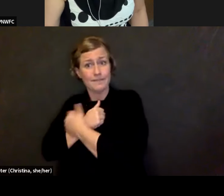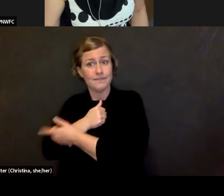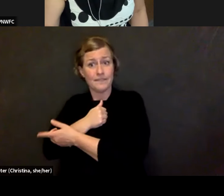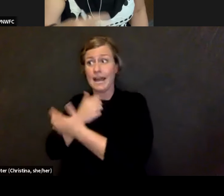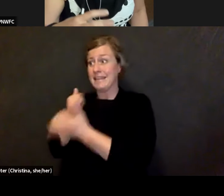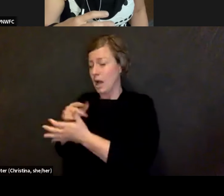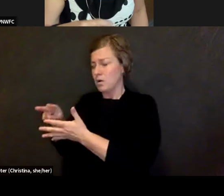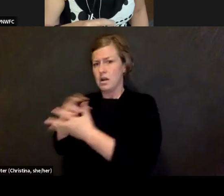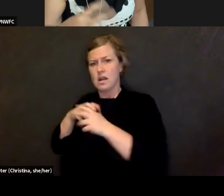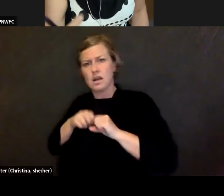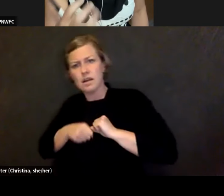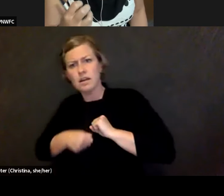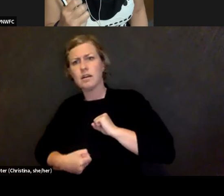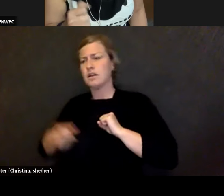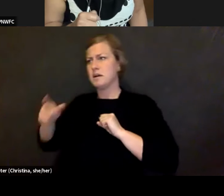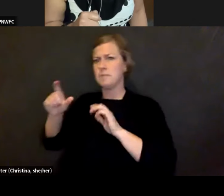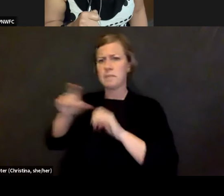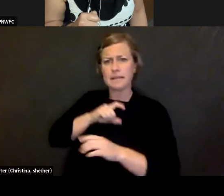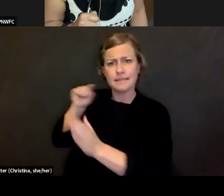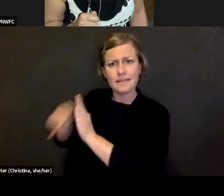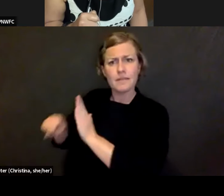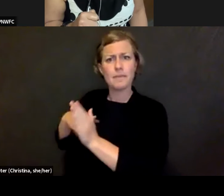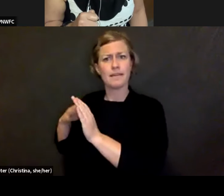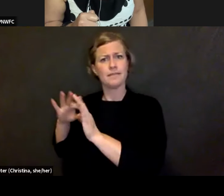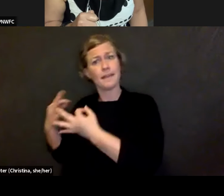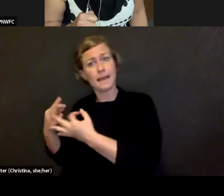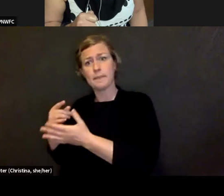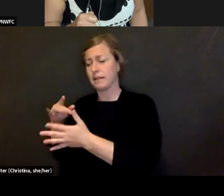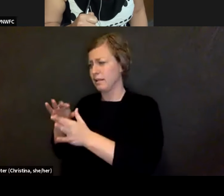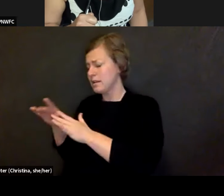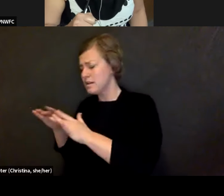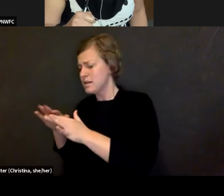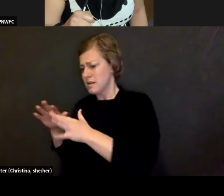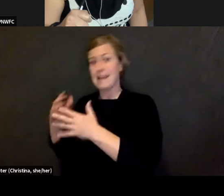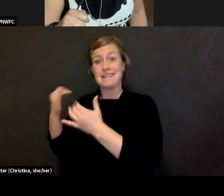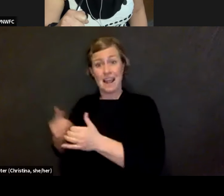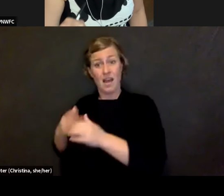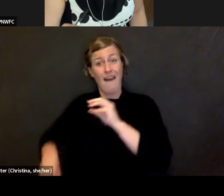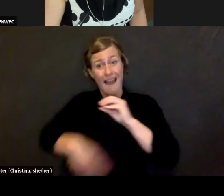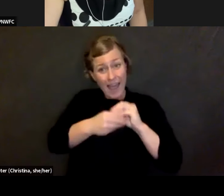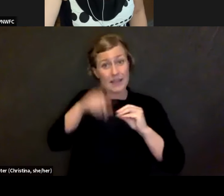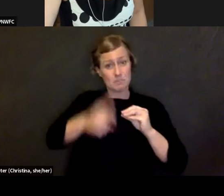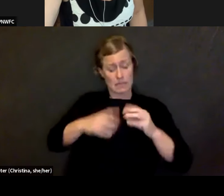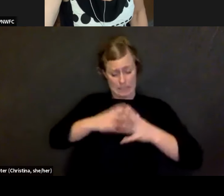incredibly devastating experience of police murder of their loved